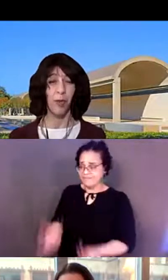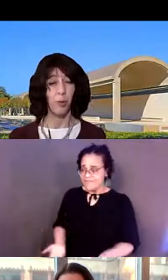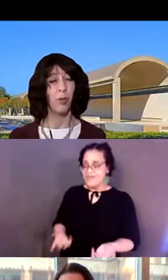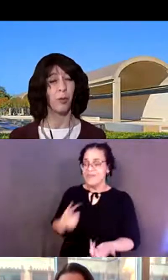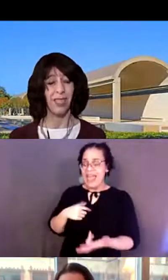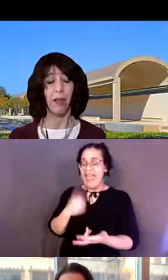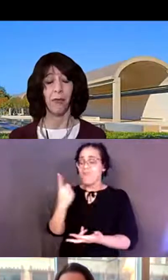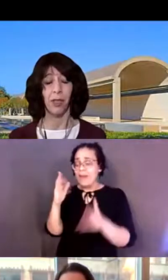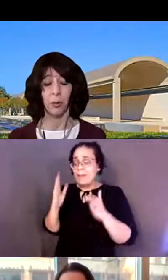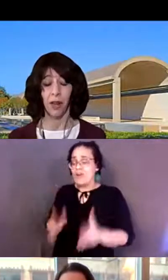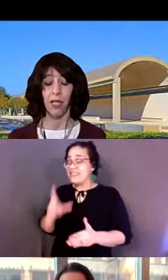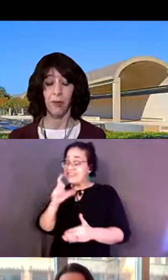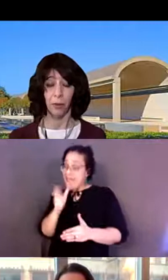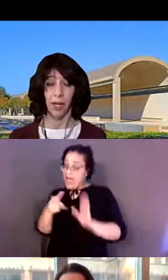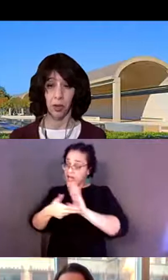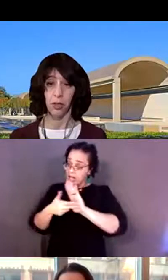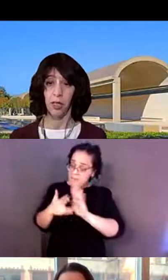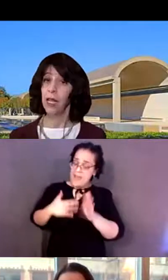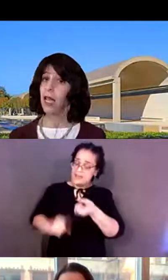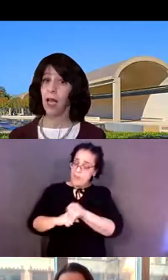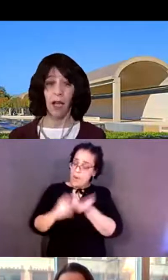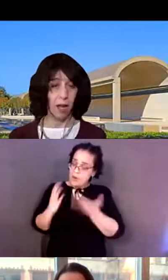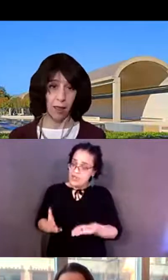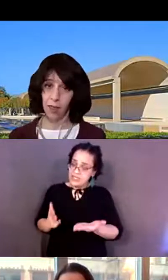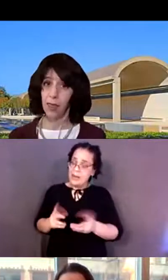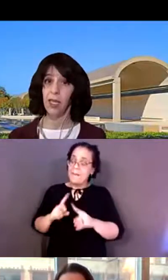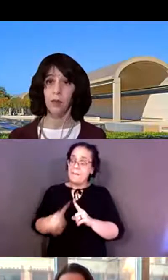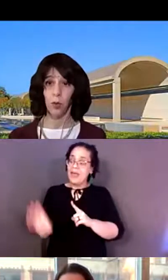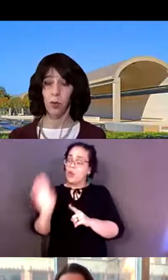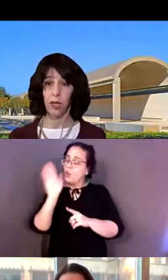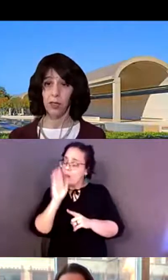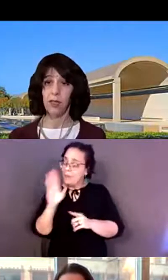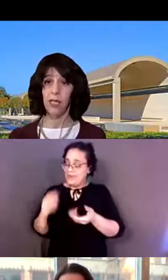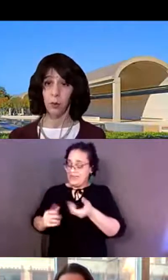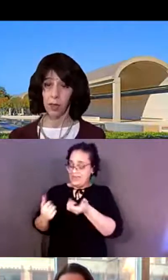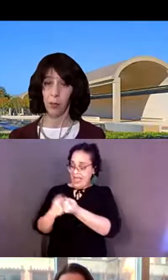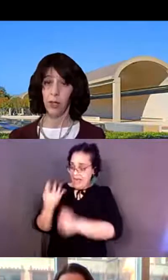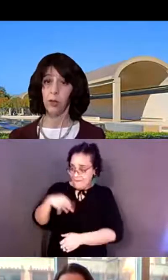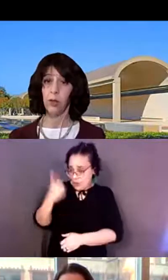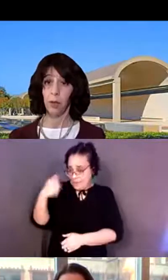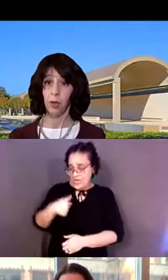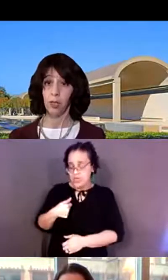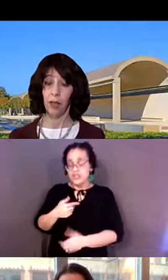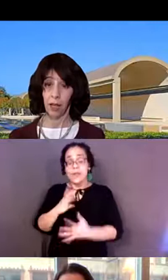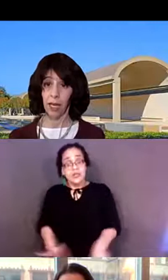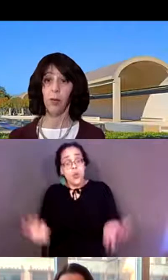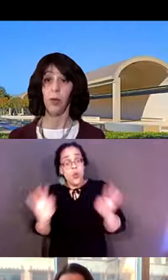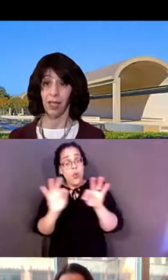would be really helpful in providing information - then it's worthwhile to see well, can we